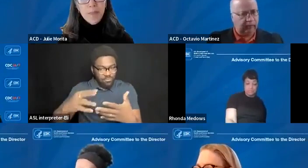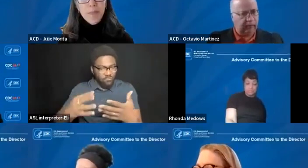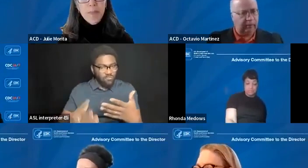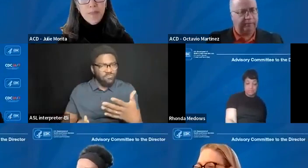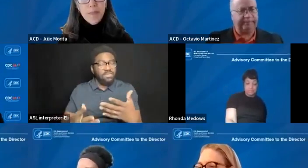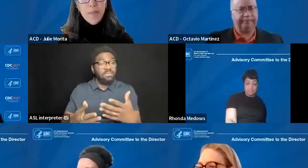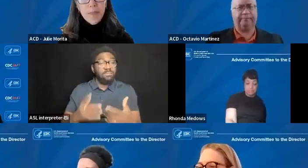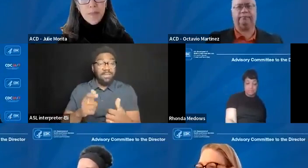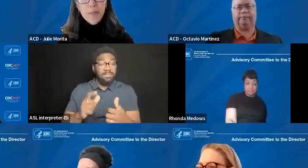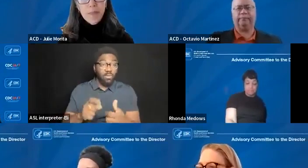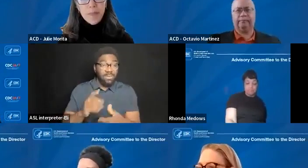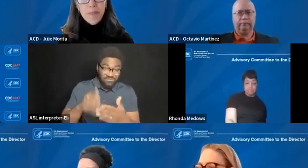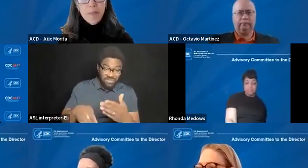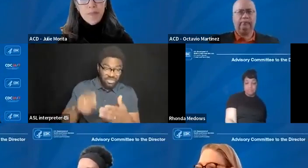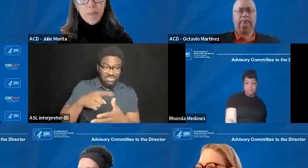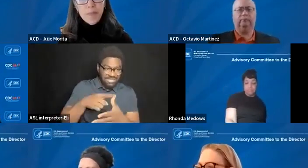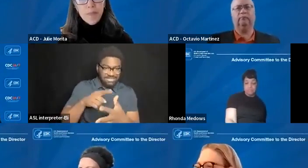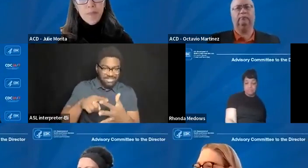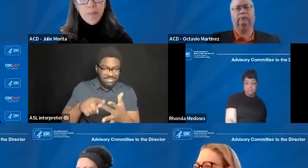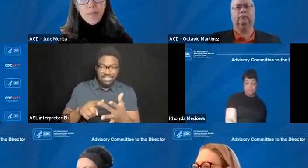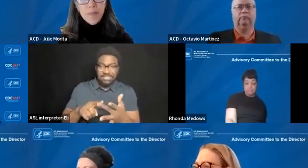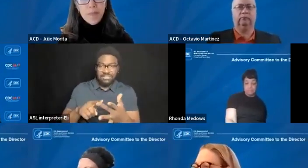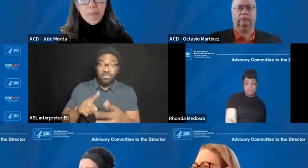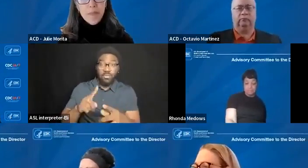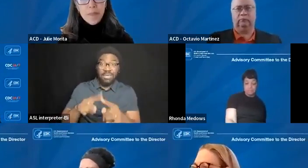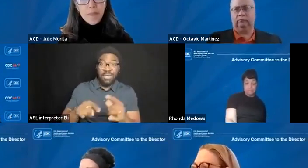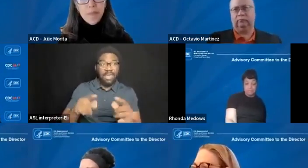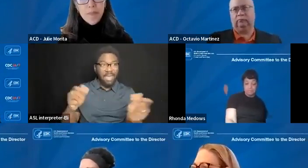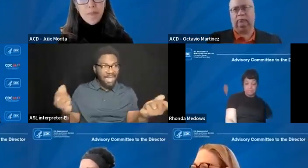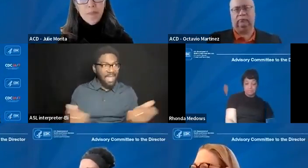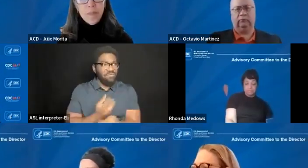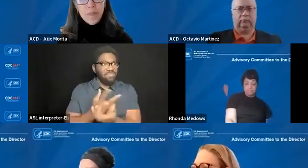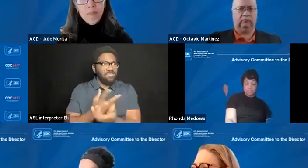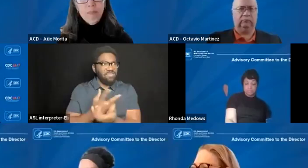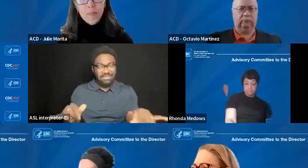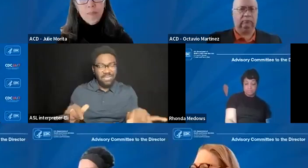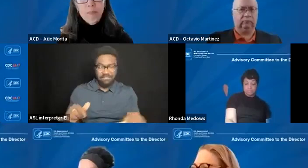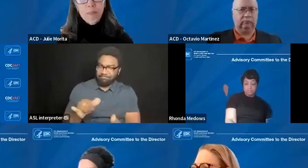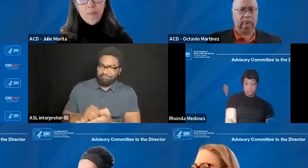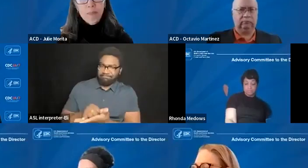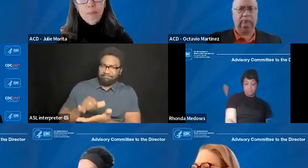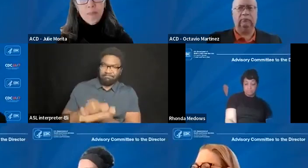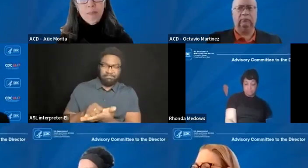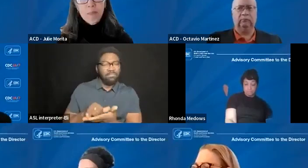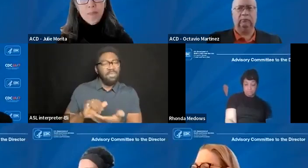but we're not able to do everything, how we might think about what needs to happen first.